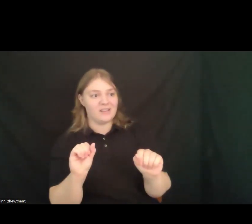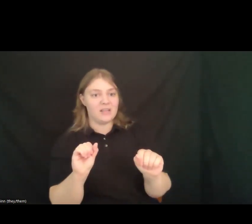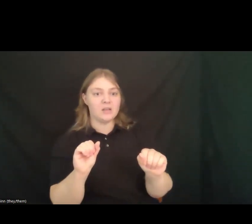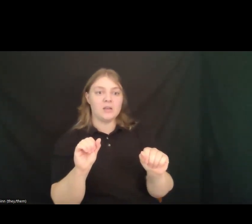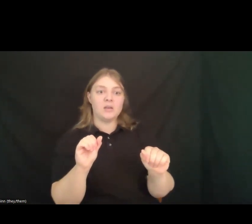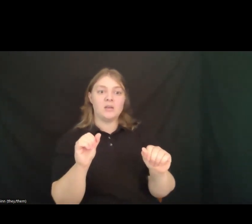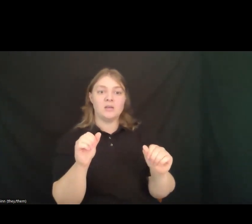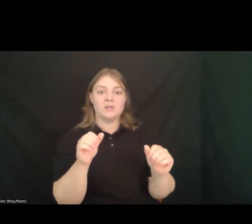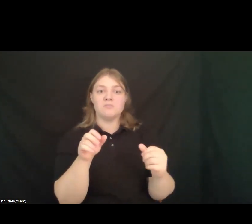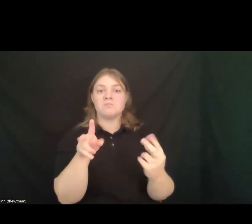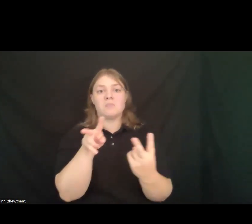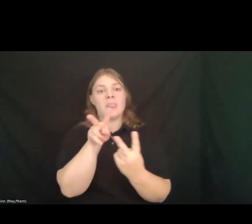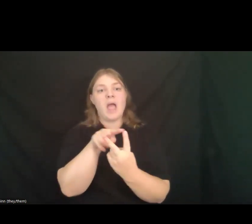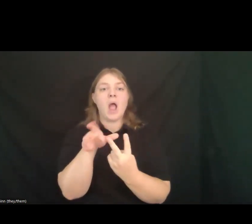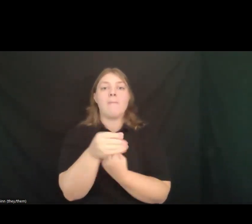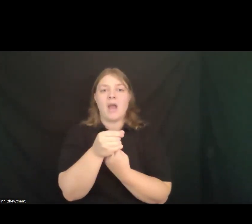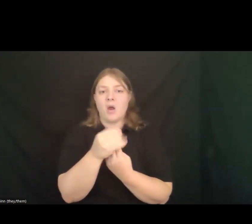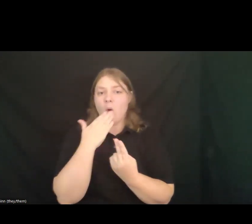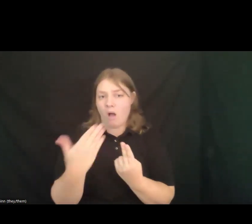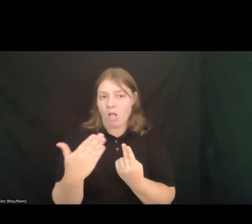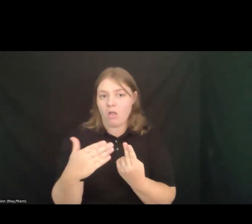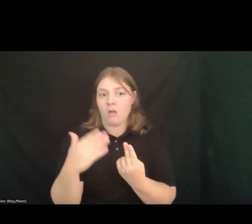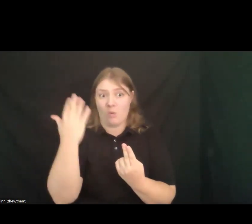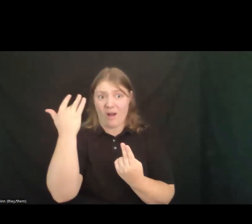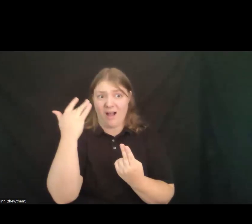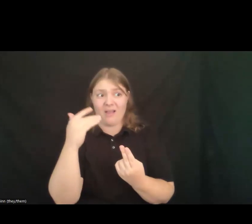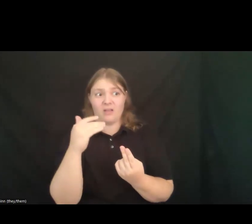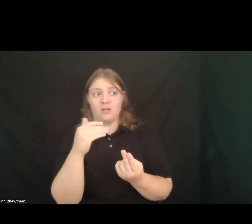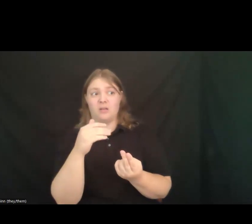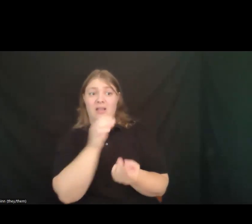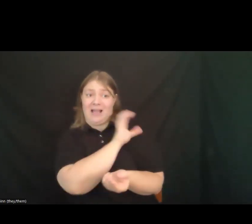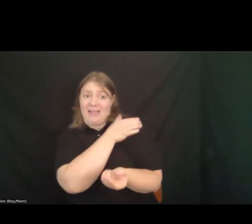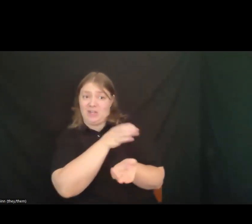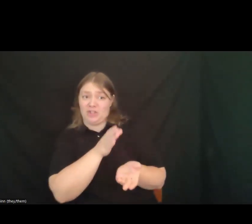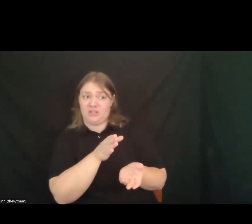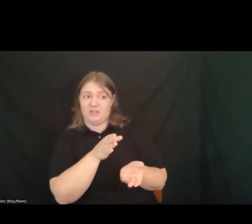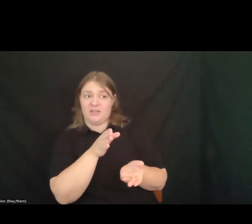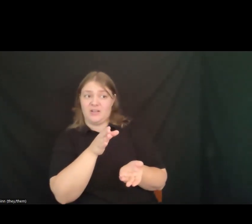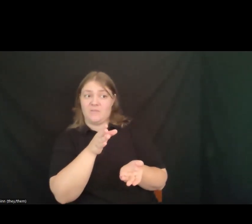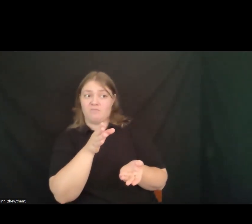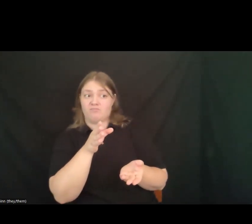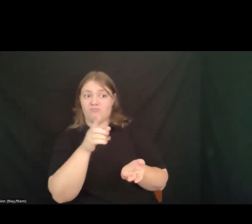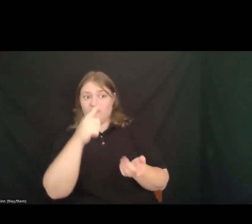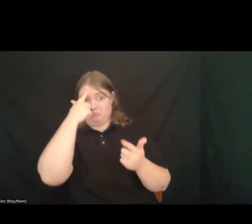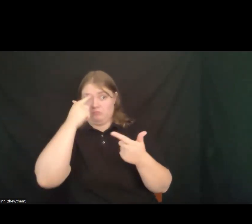just because it's up to the clinician to set the environment where people can um establish